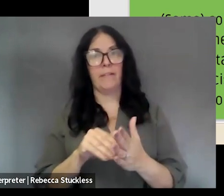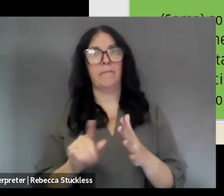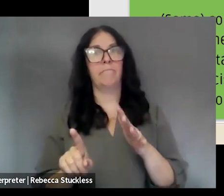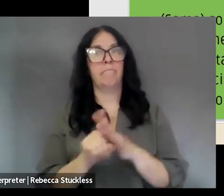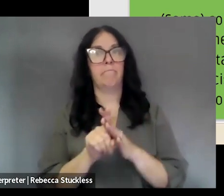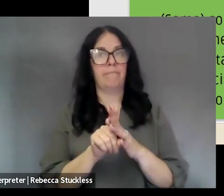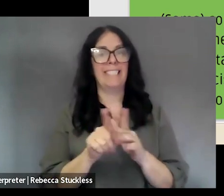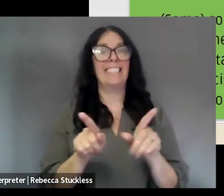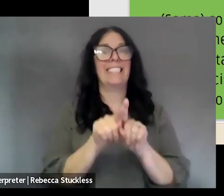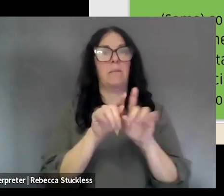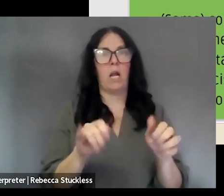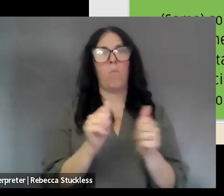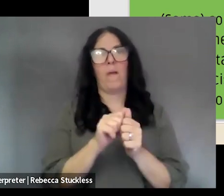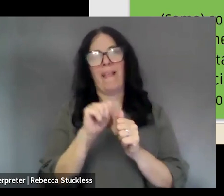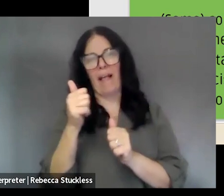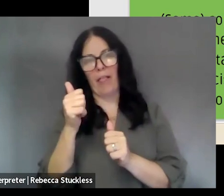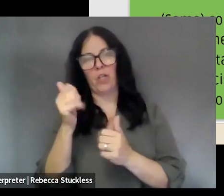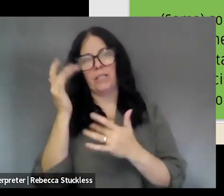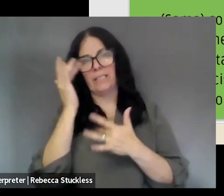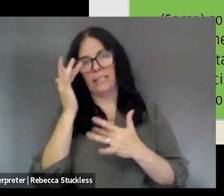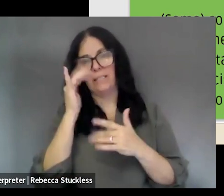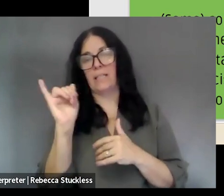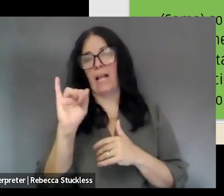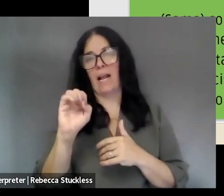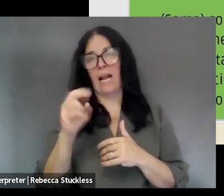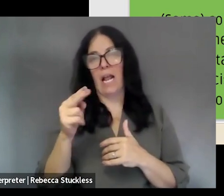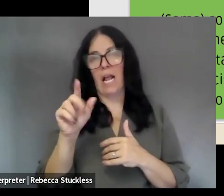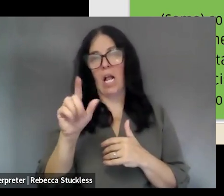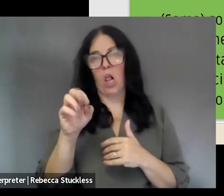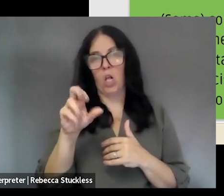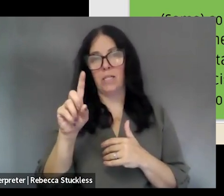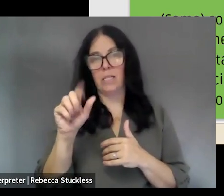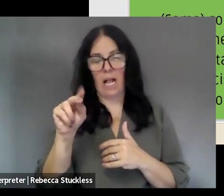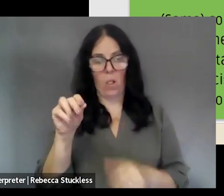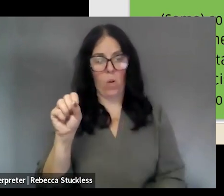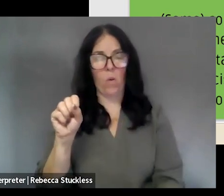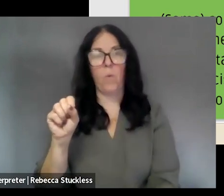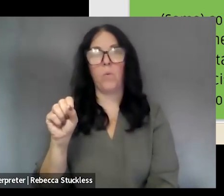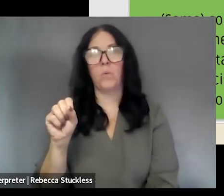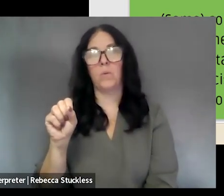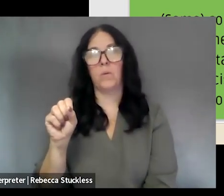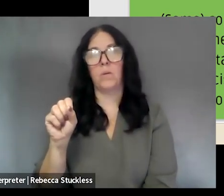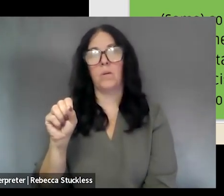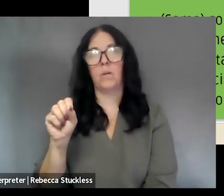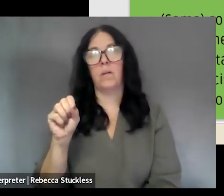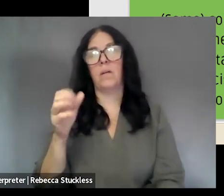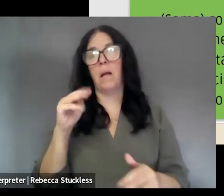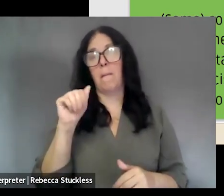with other conditions as well such as Ehlers-Danlos syndrome, mass cell activation, and gastroparesis, just